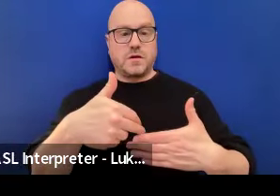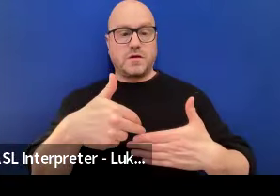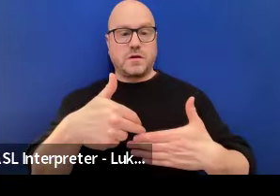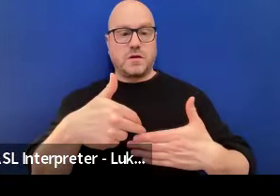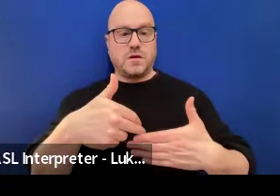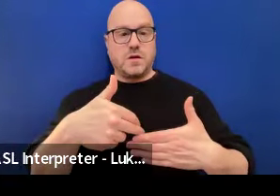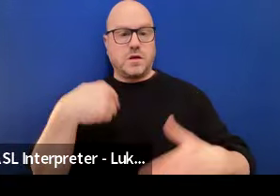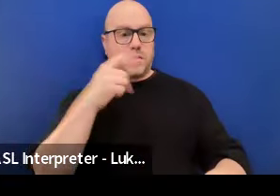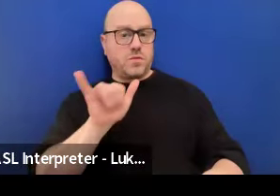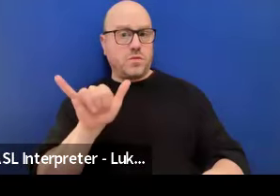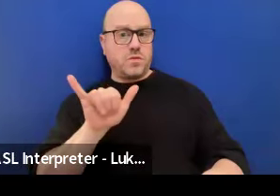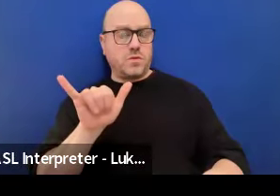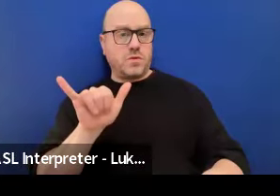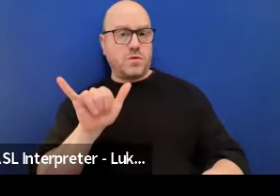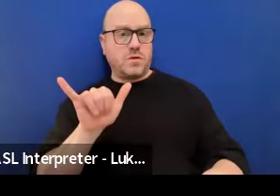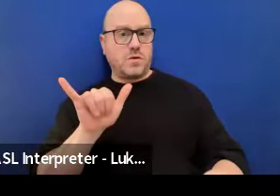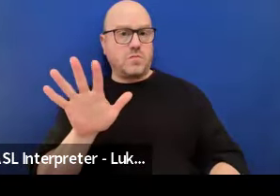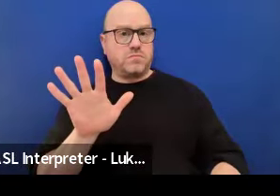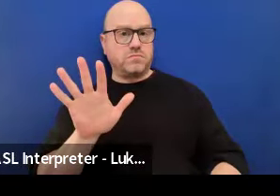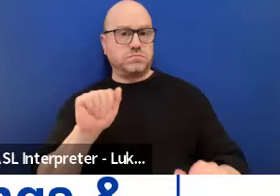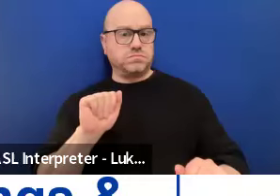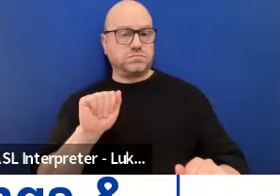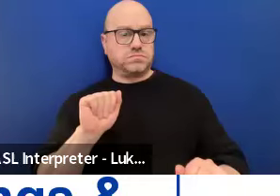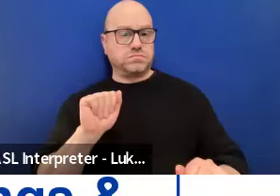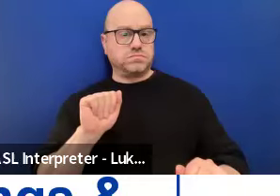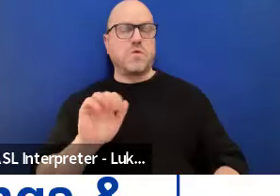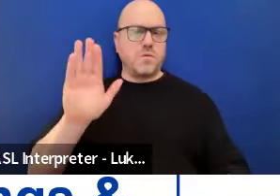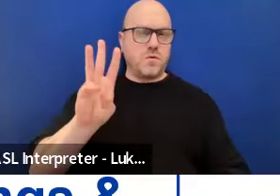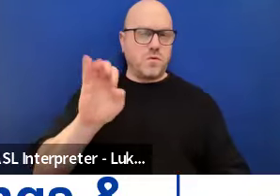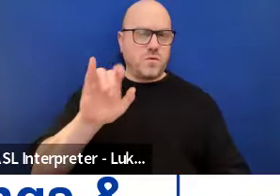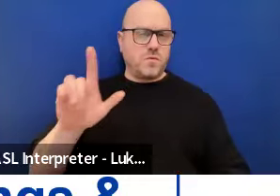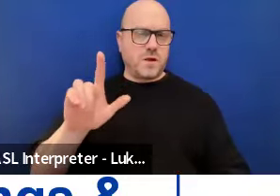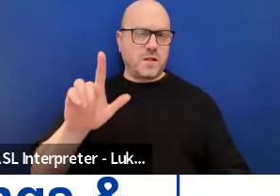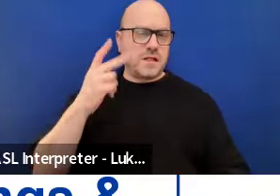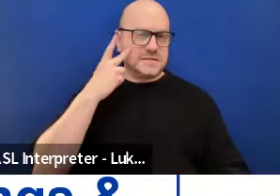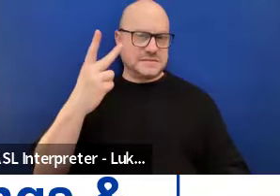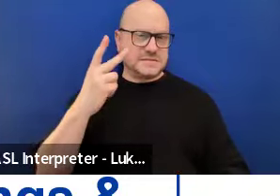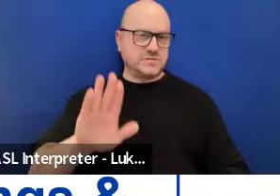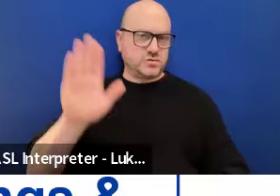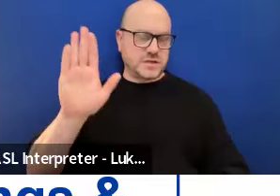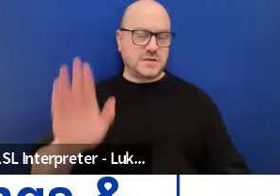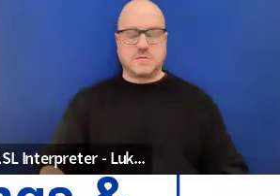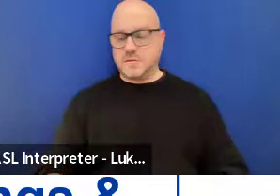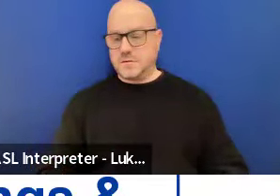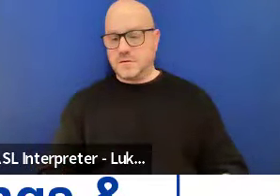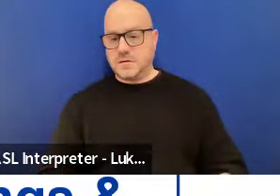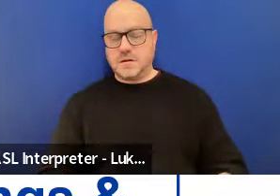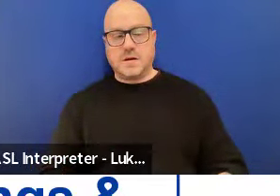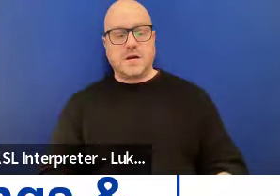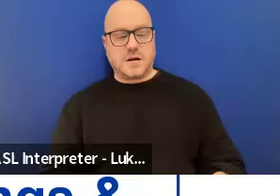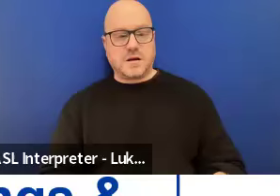THANK YOU EVERYONE FOR JOINING. IT LOOKS LIKE WE HAVE -- WILL, I SEE YOUR HAND UP.